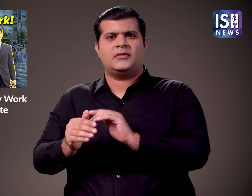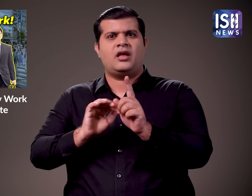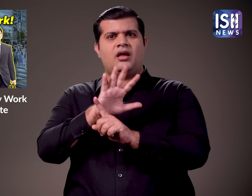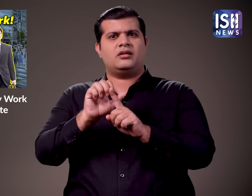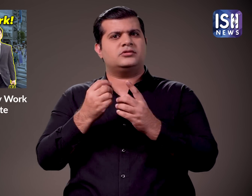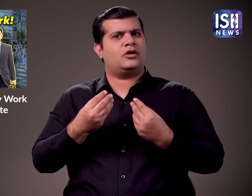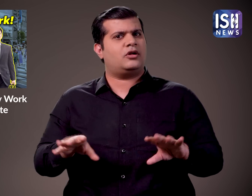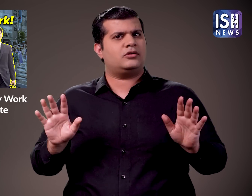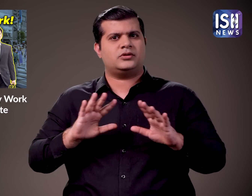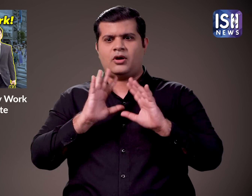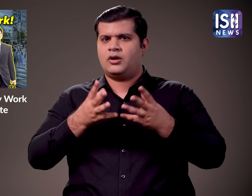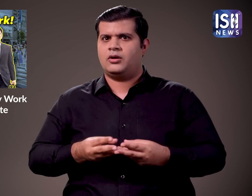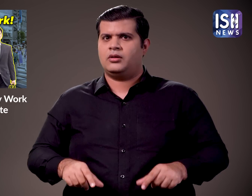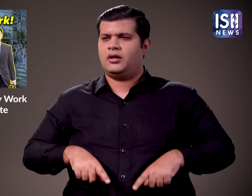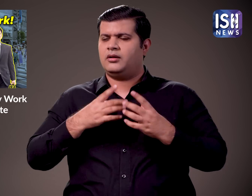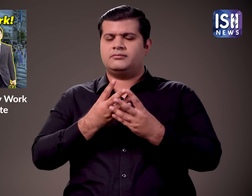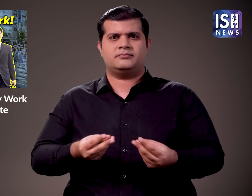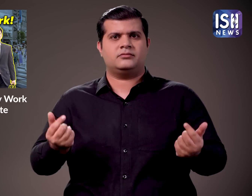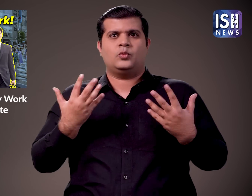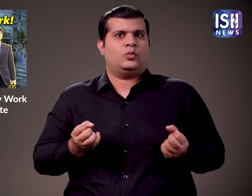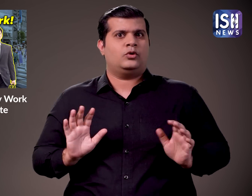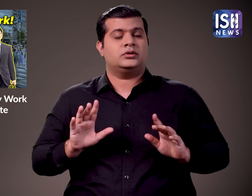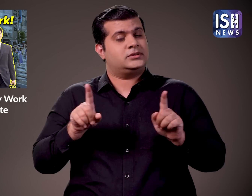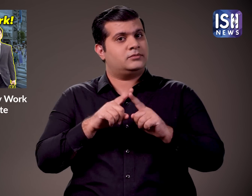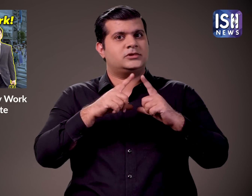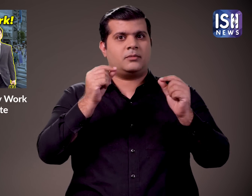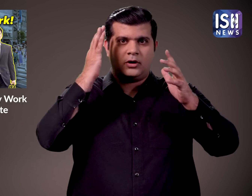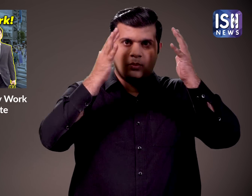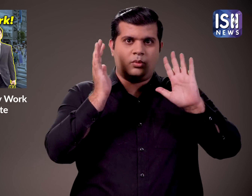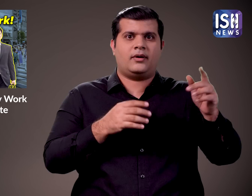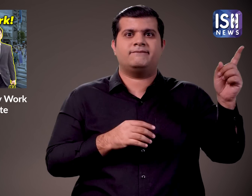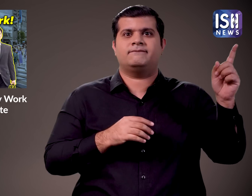Russia could end up losing its culture and maybe even disappear. Japan also fears this.